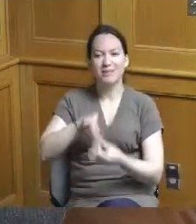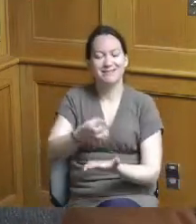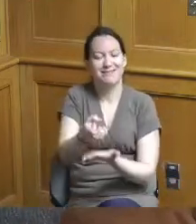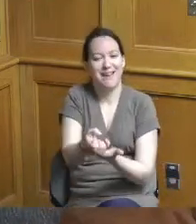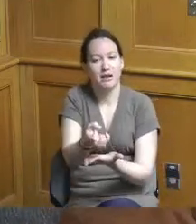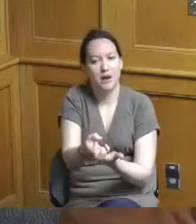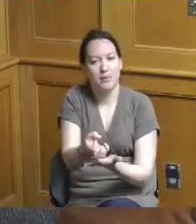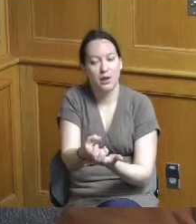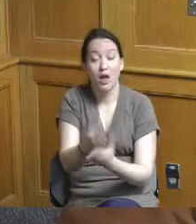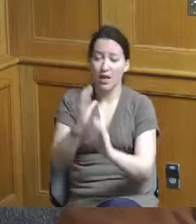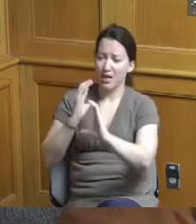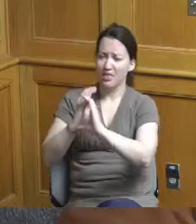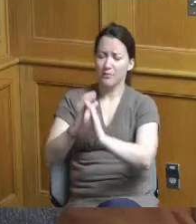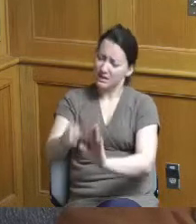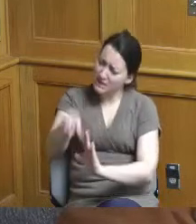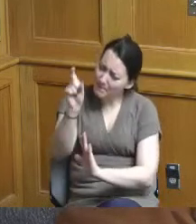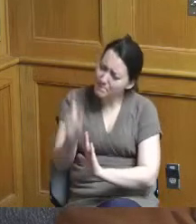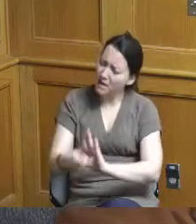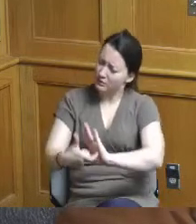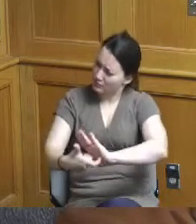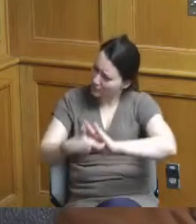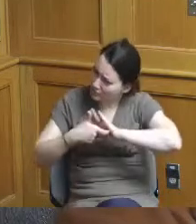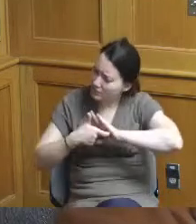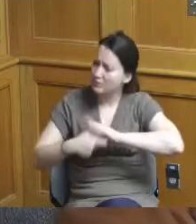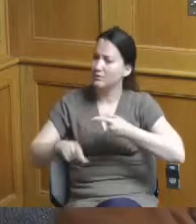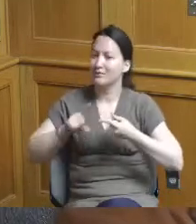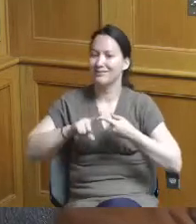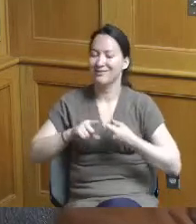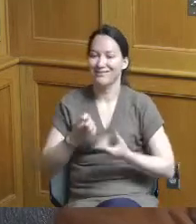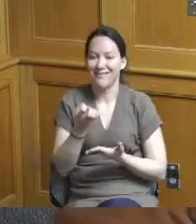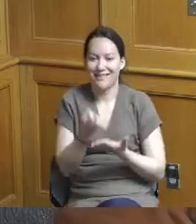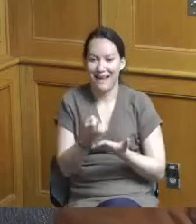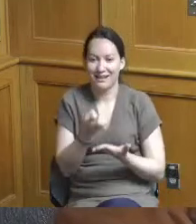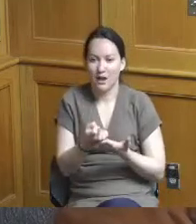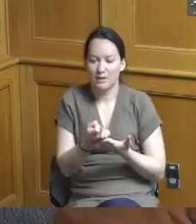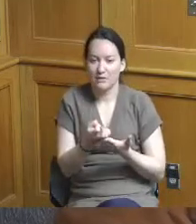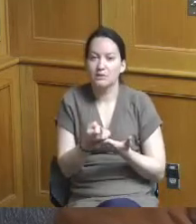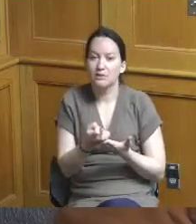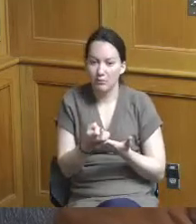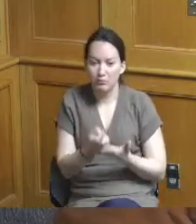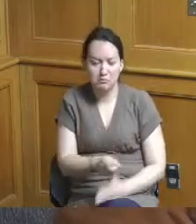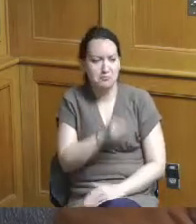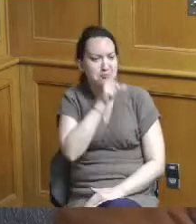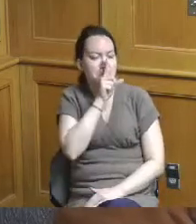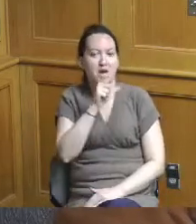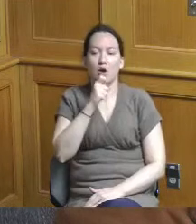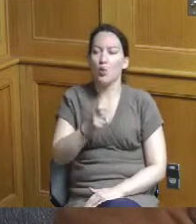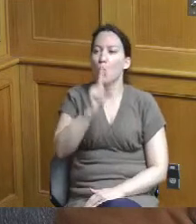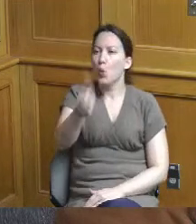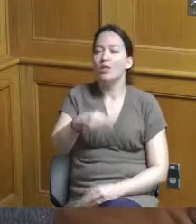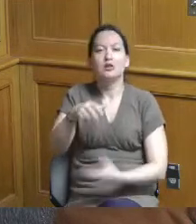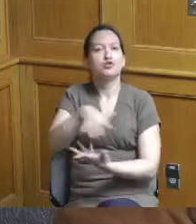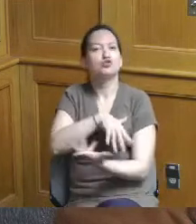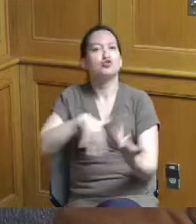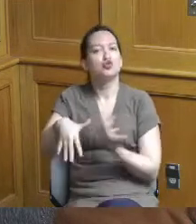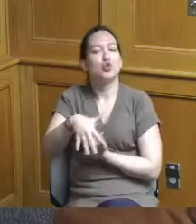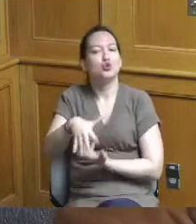so the bus must have the economics on it it can't just be Social Services it got to have economics